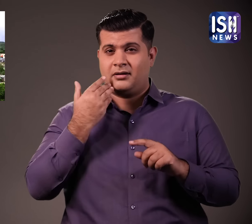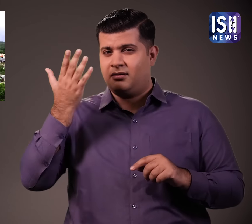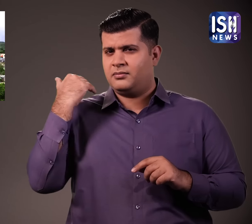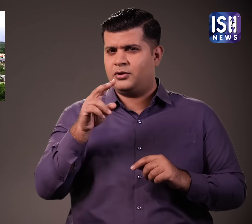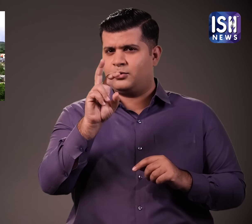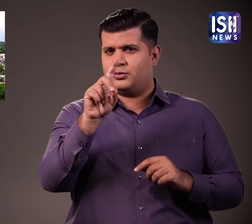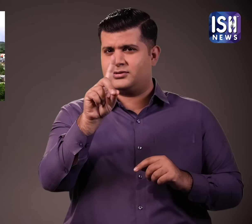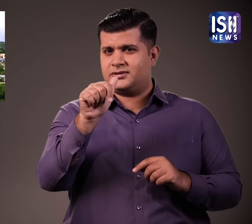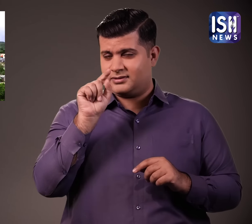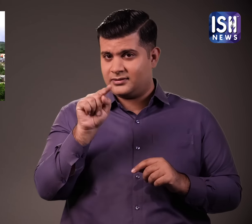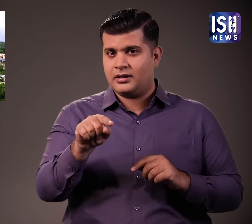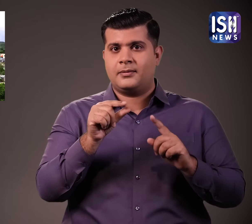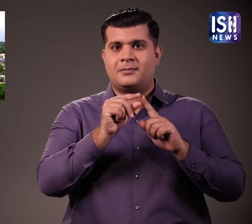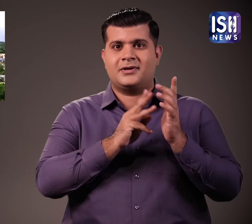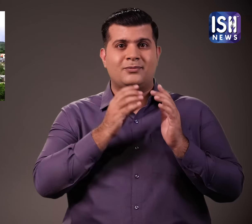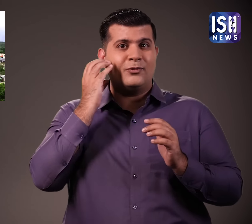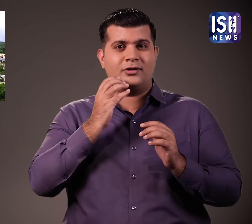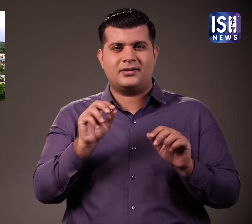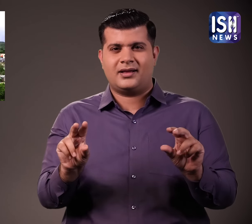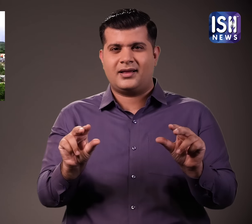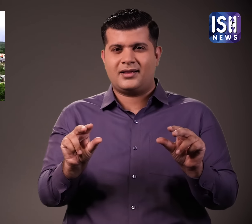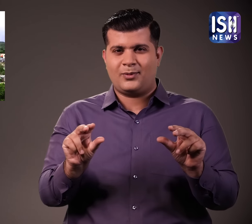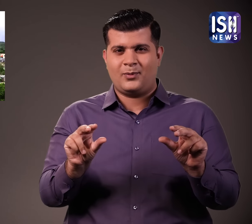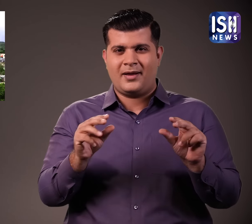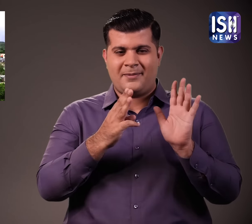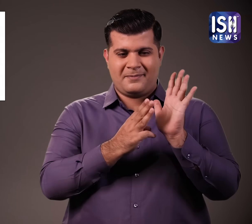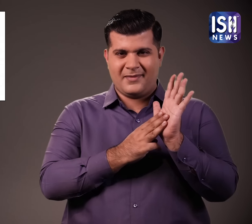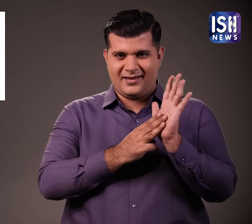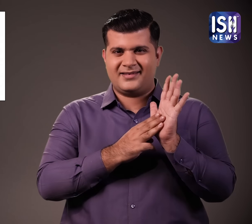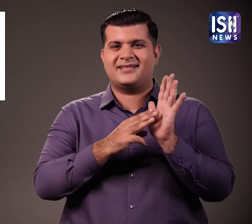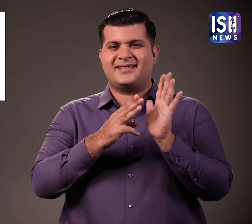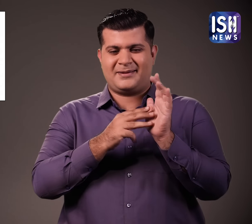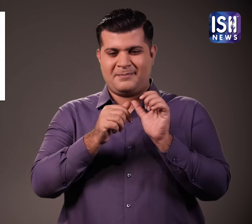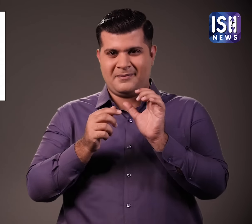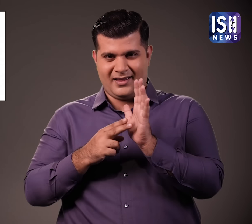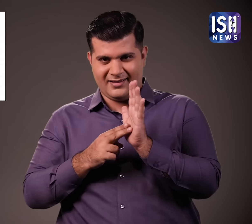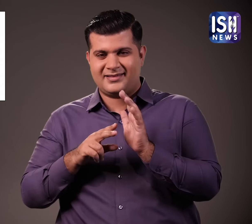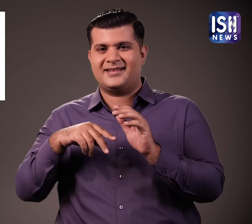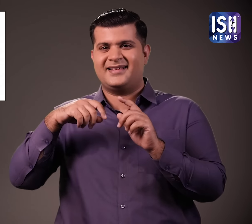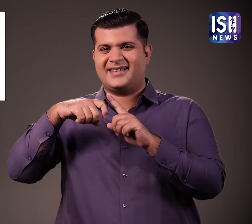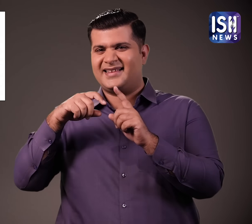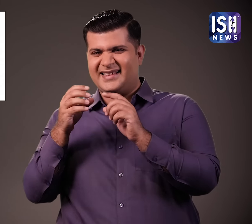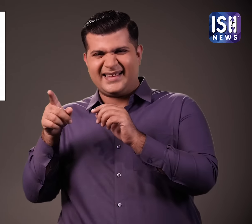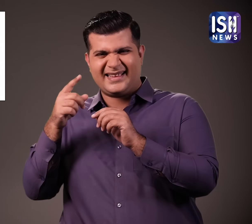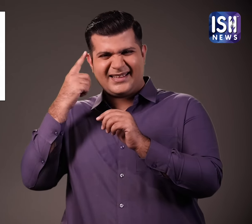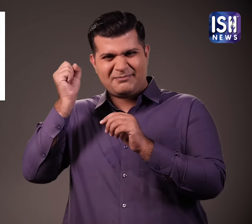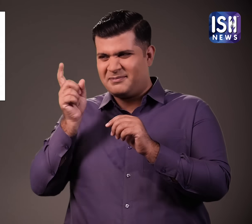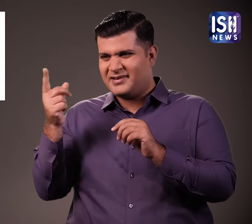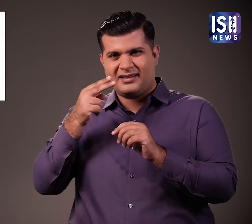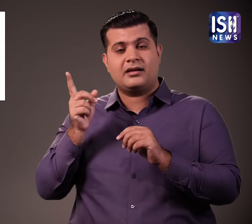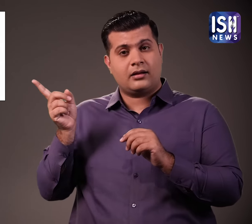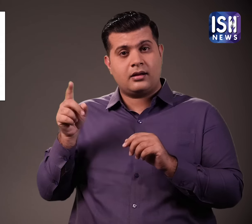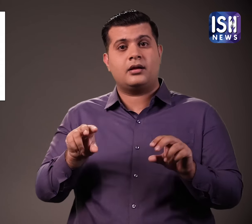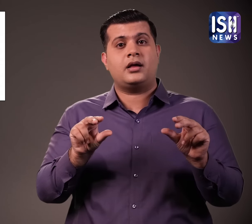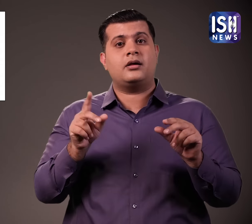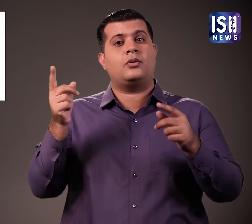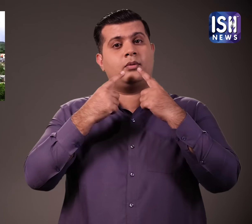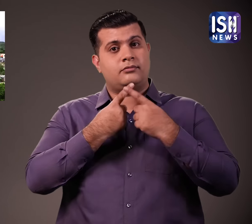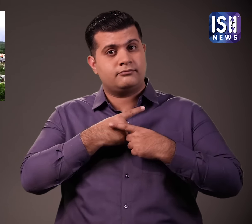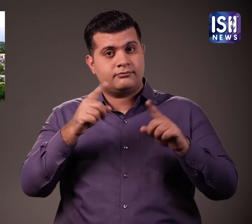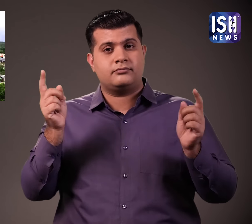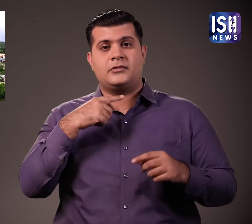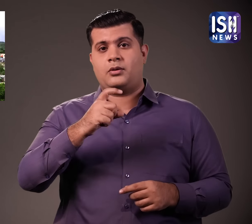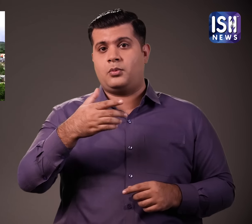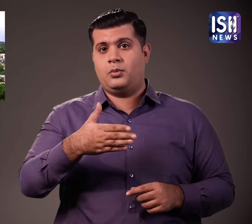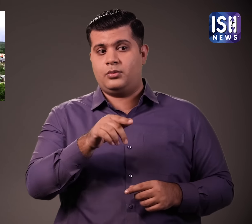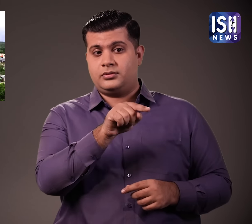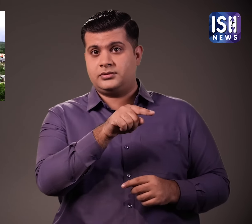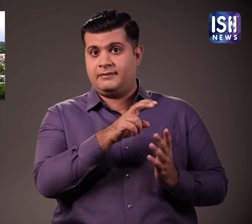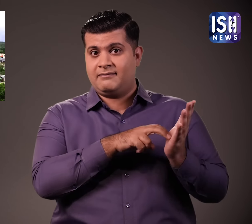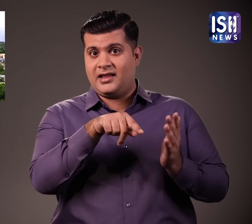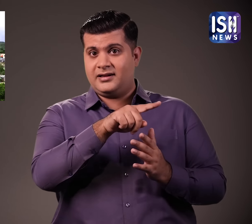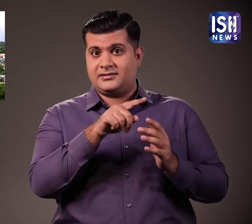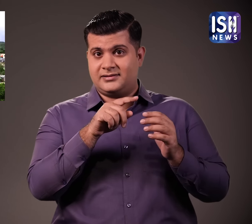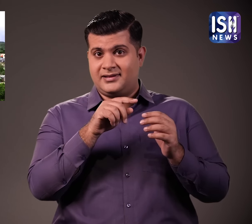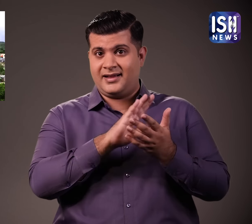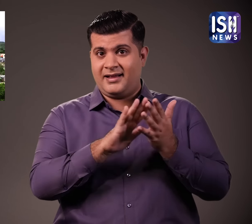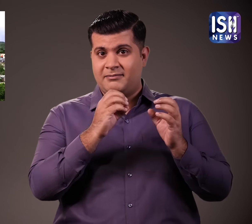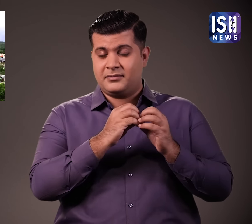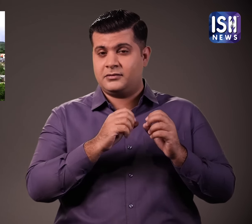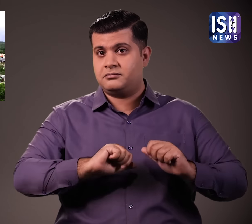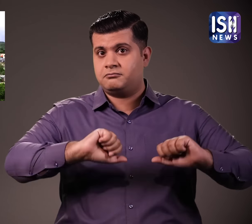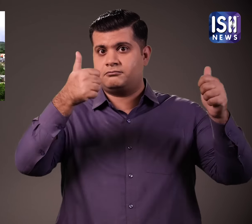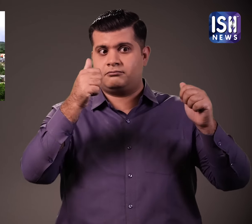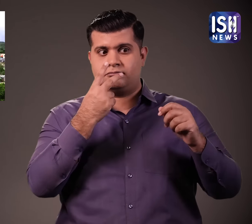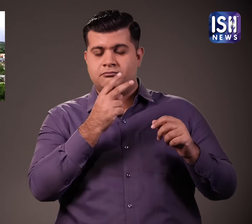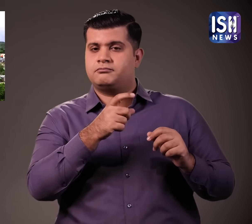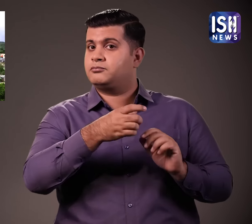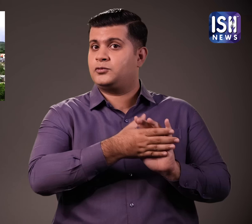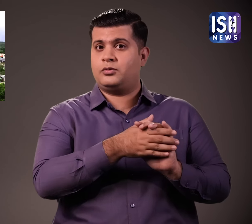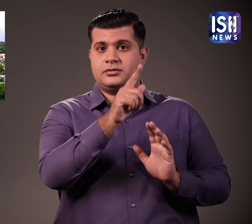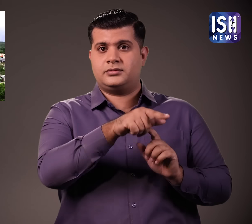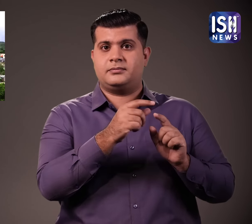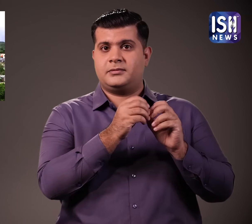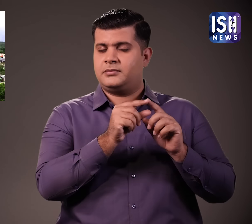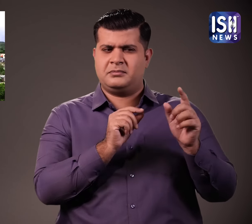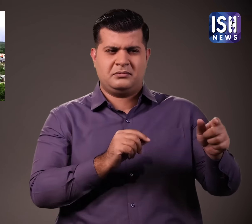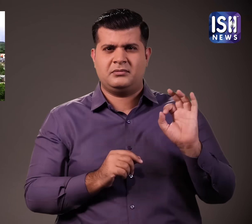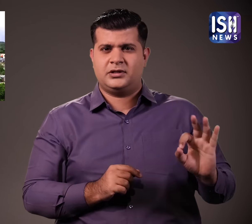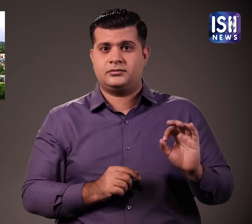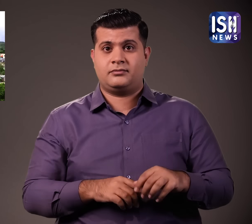PM Modi had also congratulated the village in a Mann Ki Baat radio address in 2016.